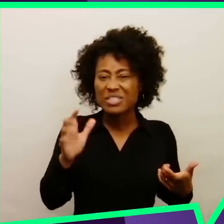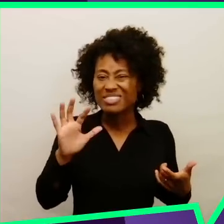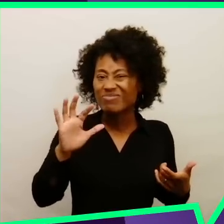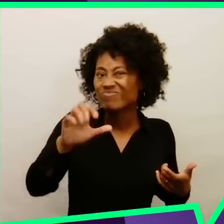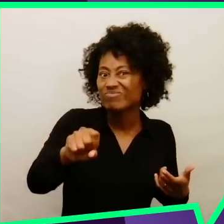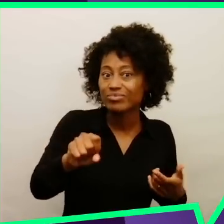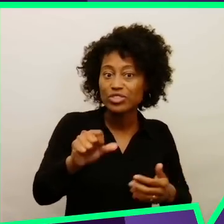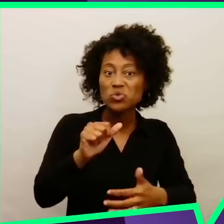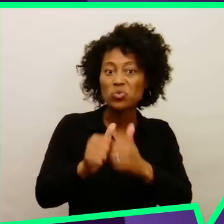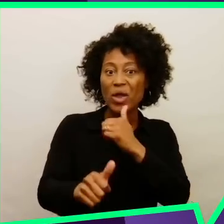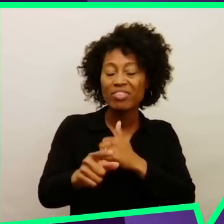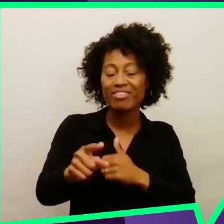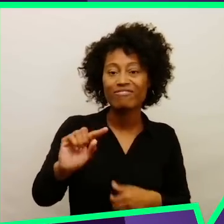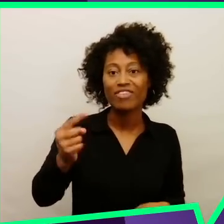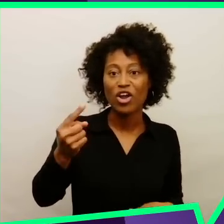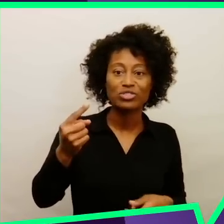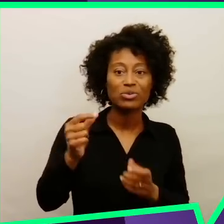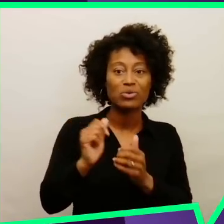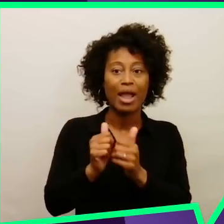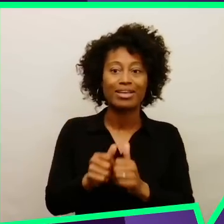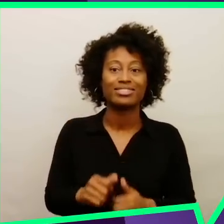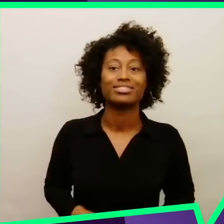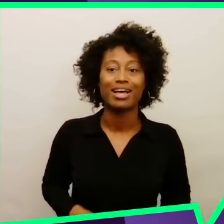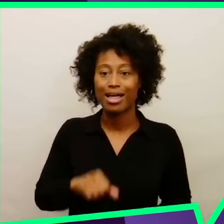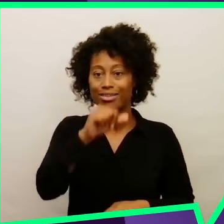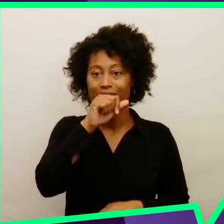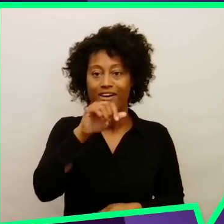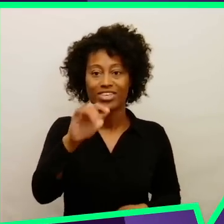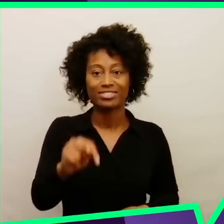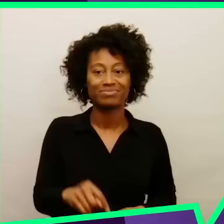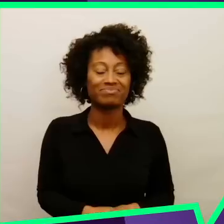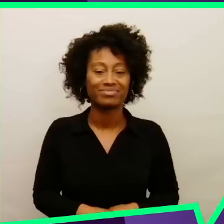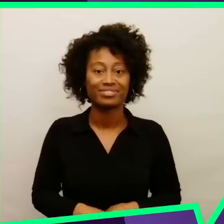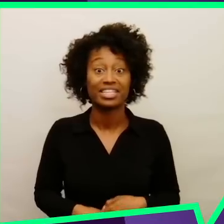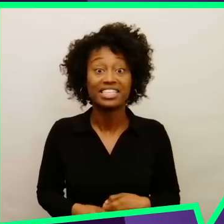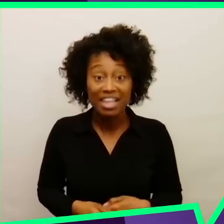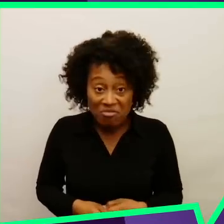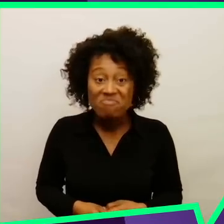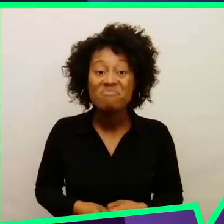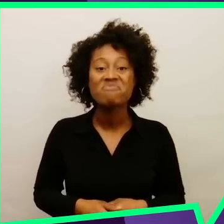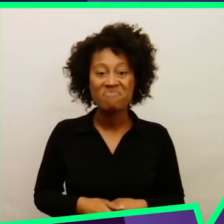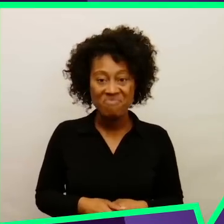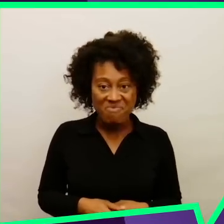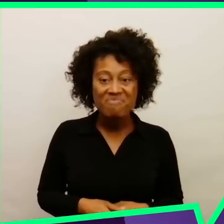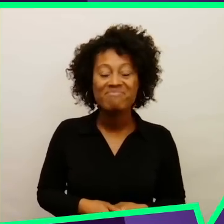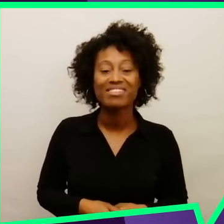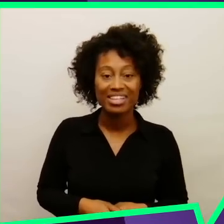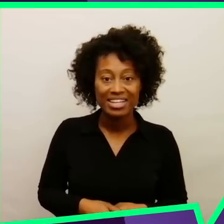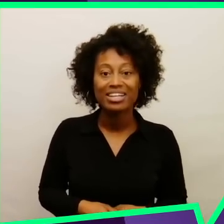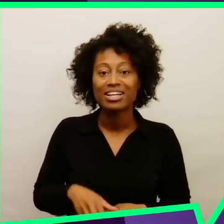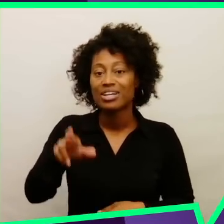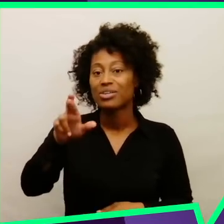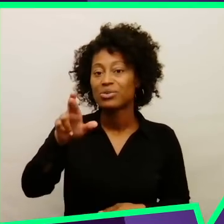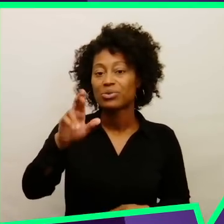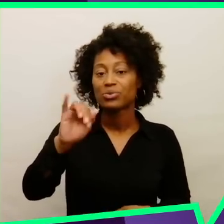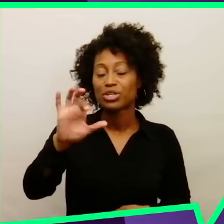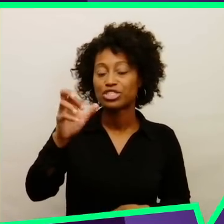need to win this first race. Mm-hmm. Love it. Yep. There we go. OK, so they've, obviously--